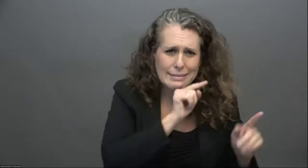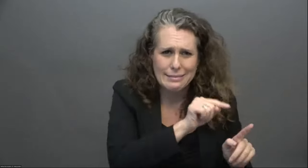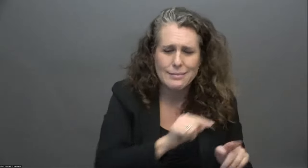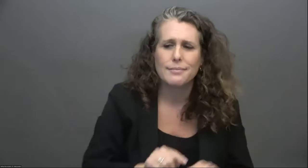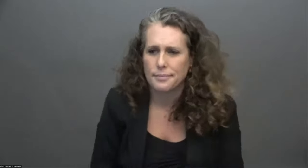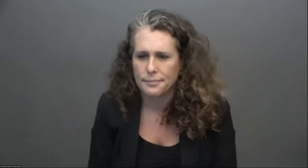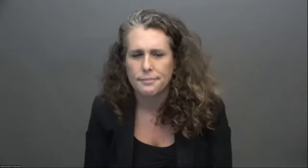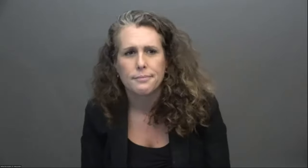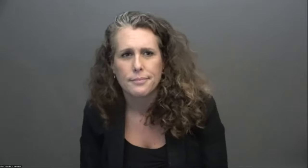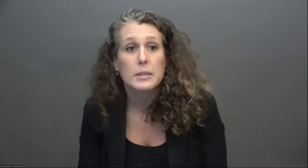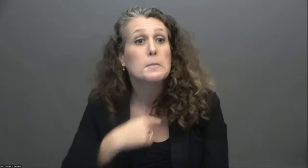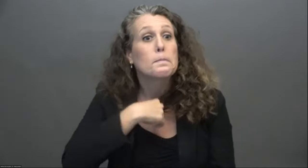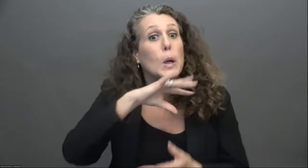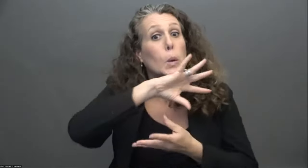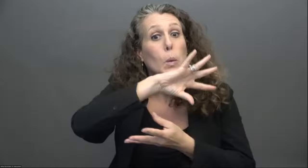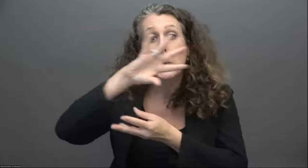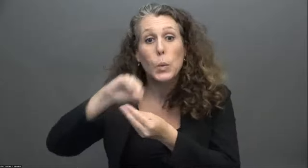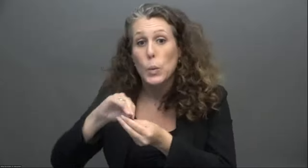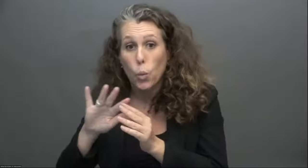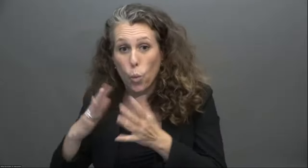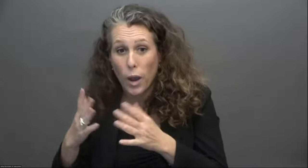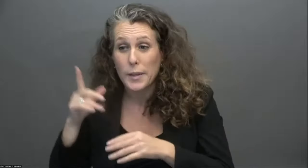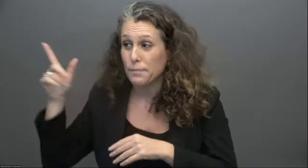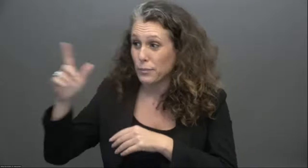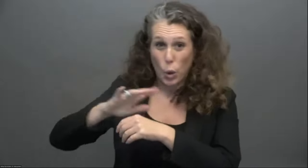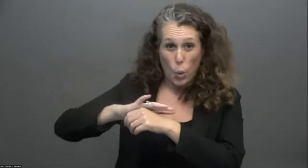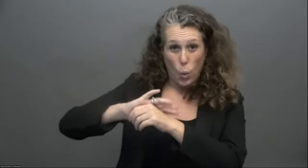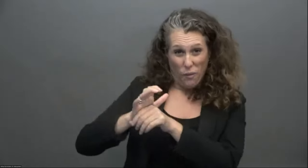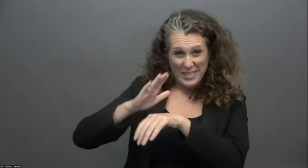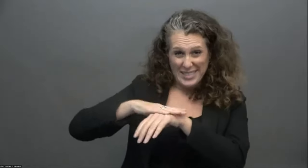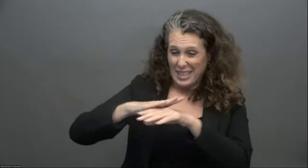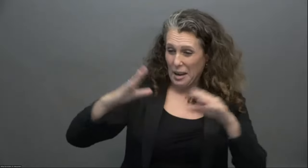to say that the pandemic has shown us has shown us that